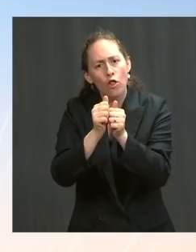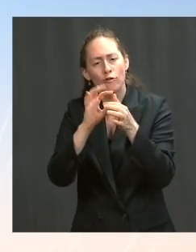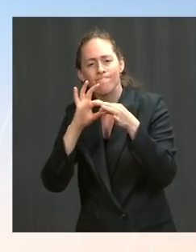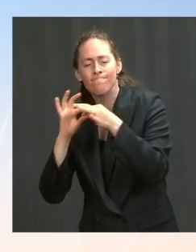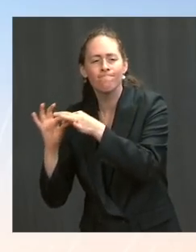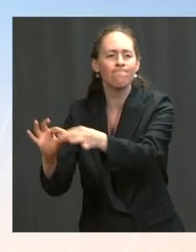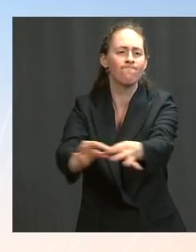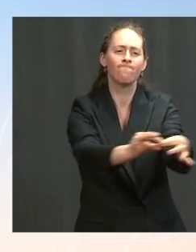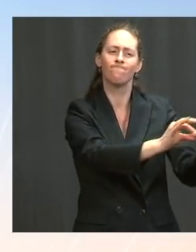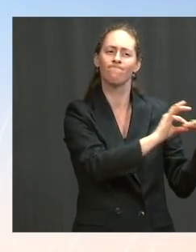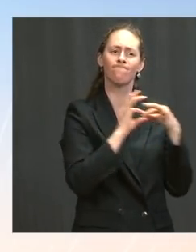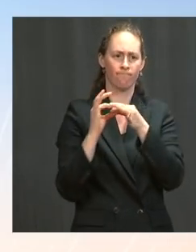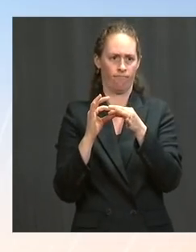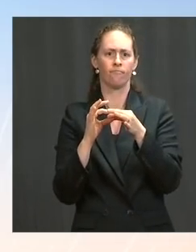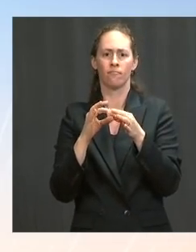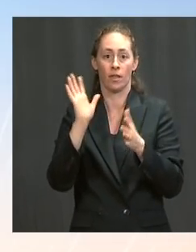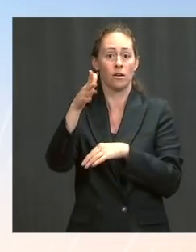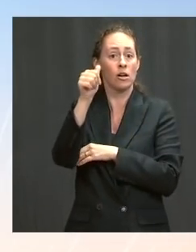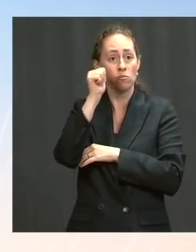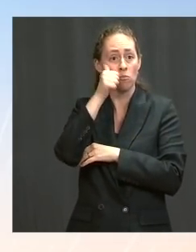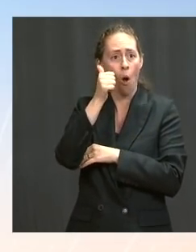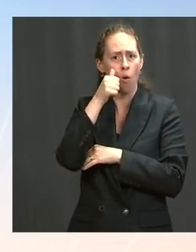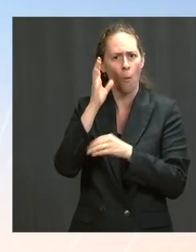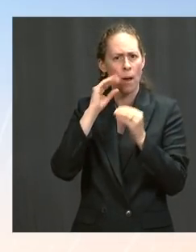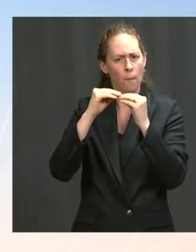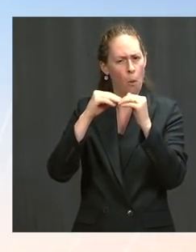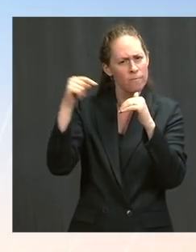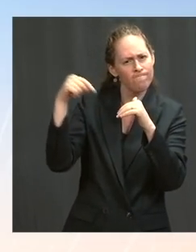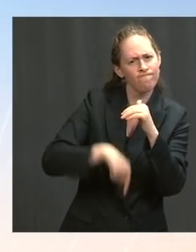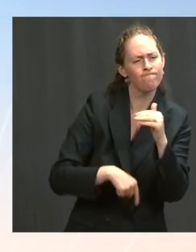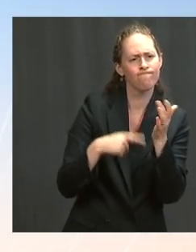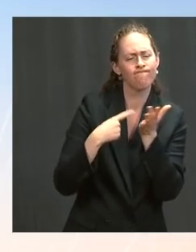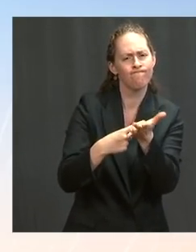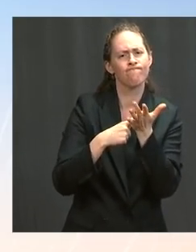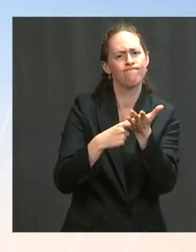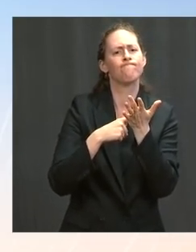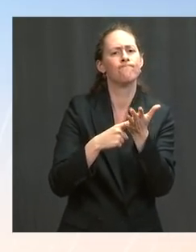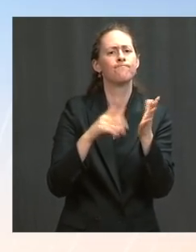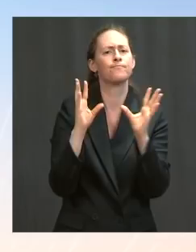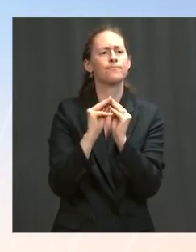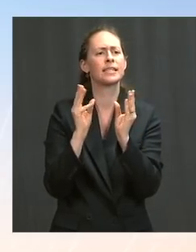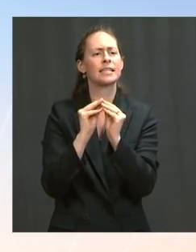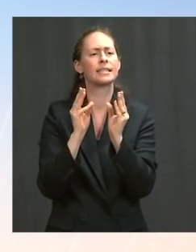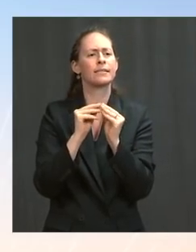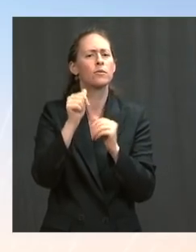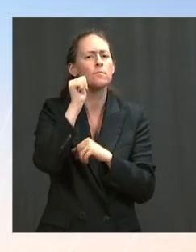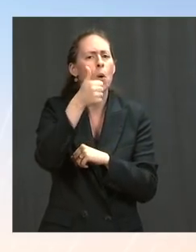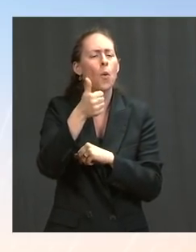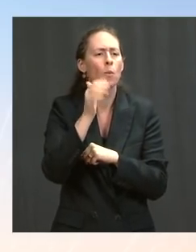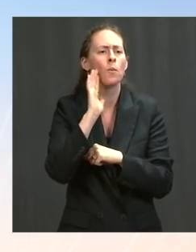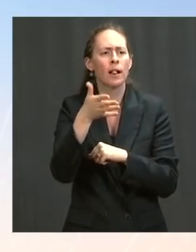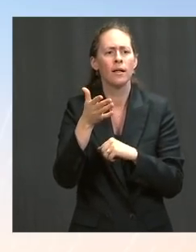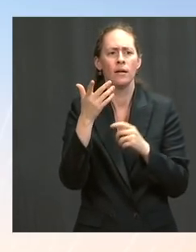That's exactly where his focus will be. And certainly, we're working in close coordination with leaders in Congress, but it's up to them to determine the sequencing of the legislation.